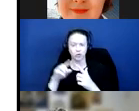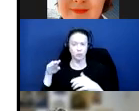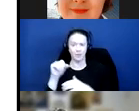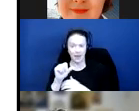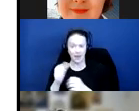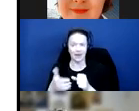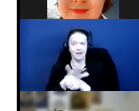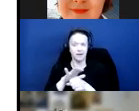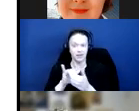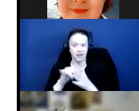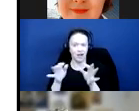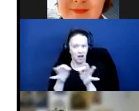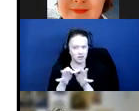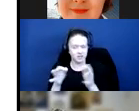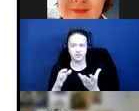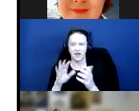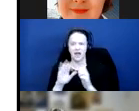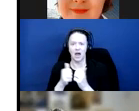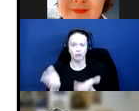or to raise money for those costs,